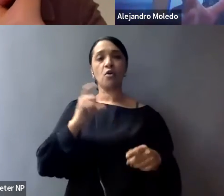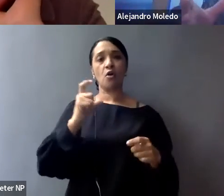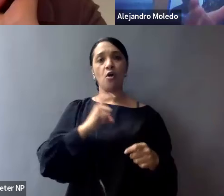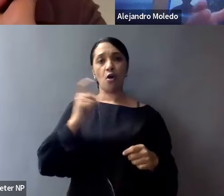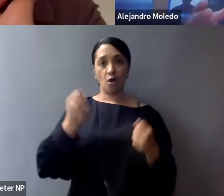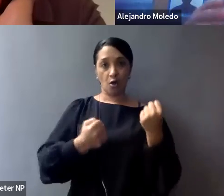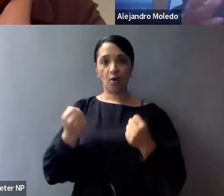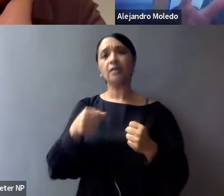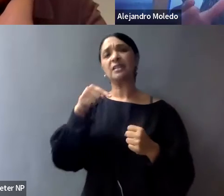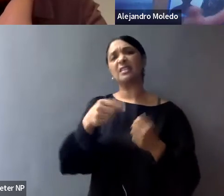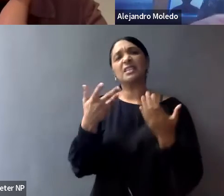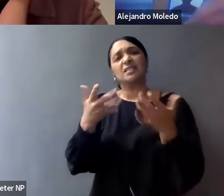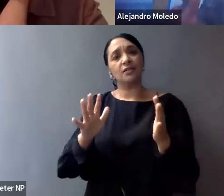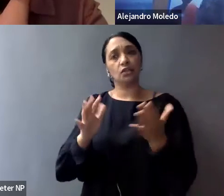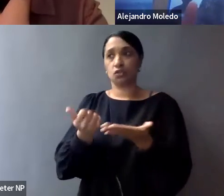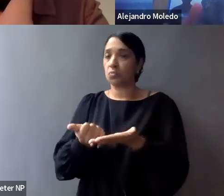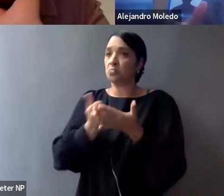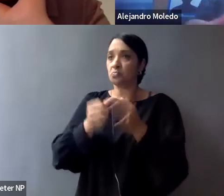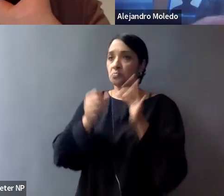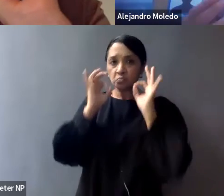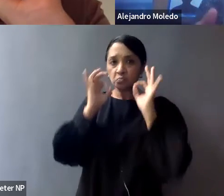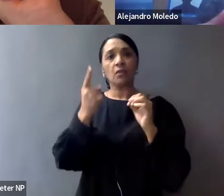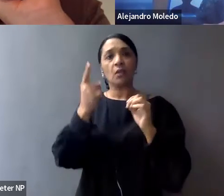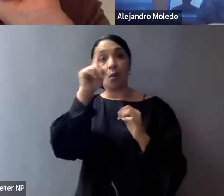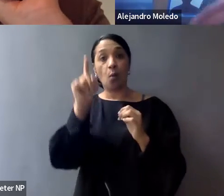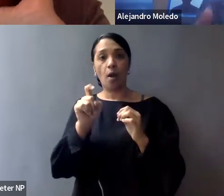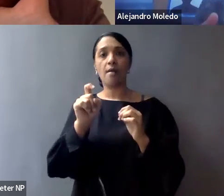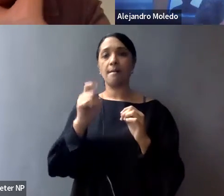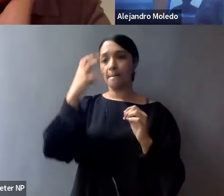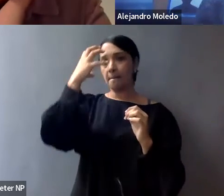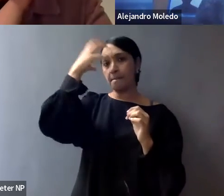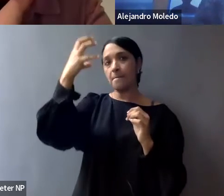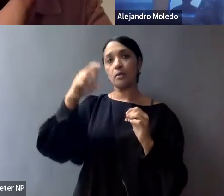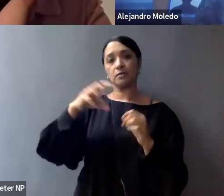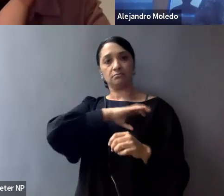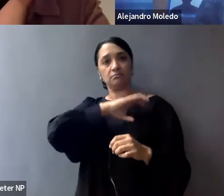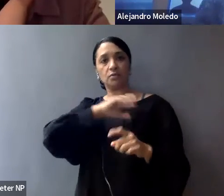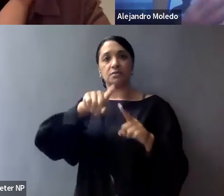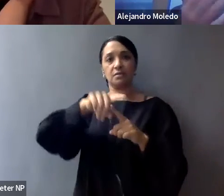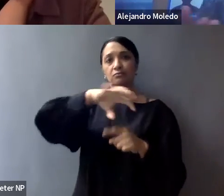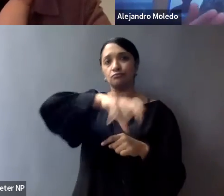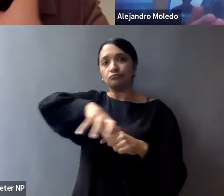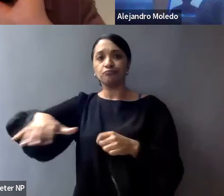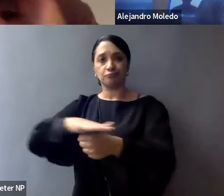This is already helpful for the police at national or local level to verify